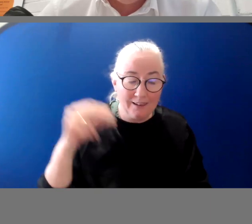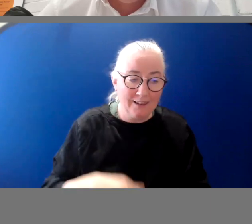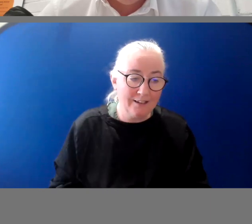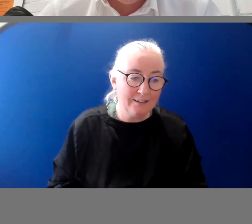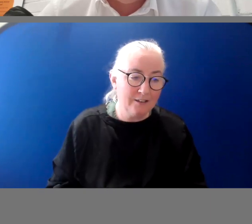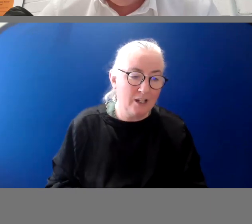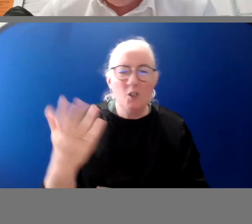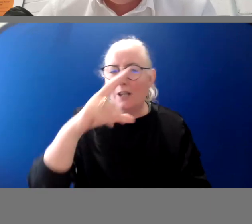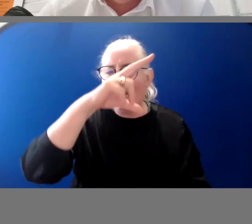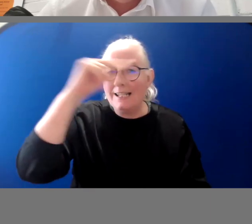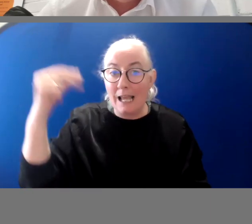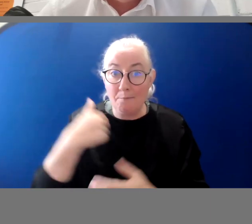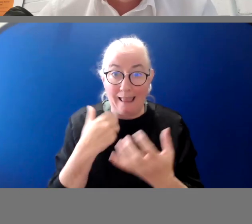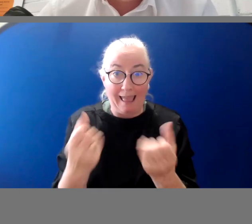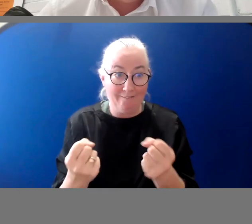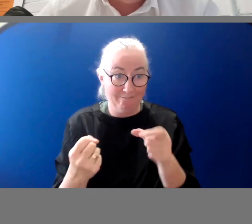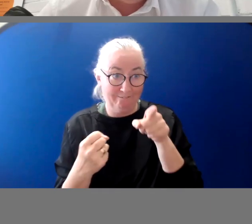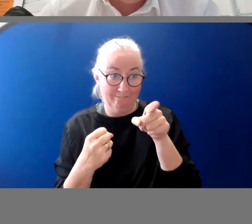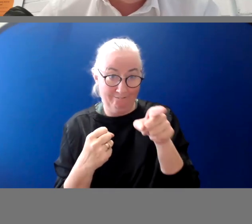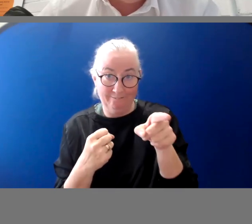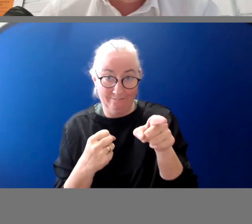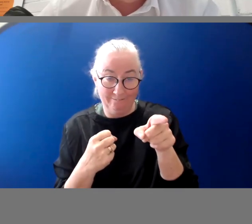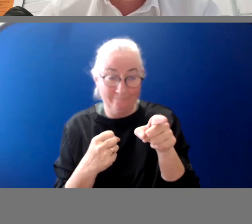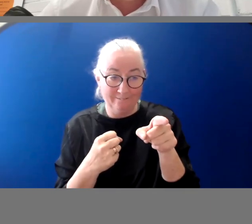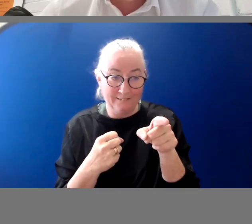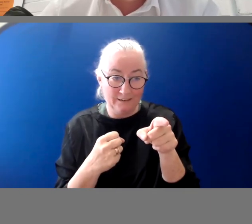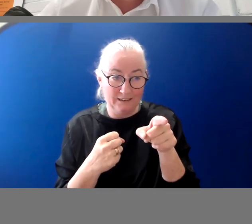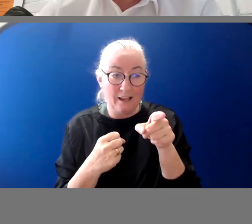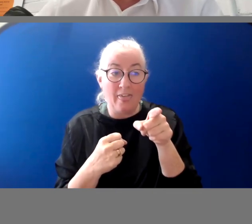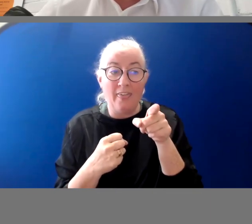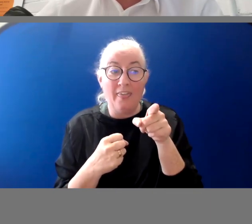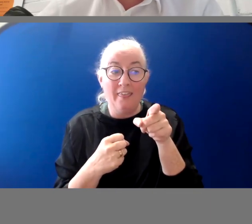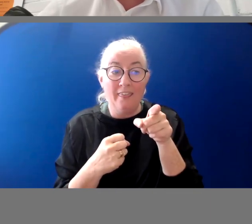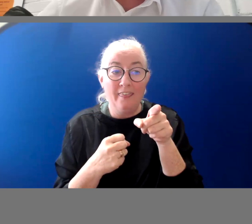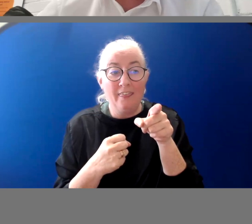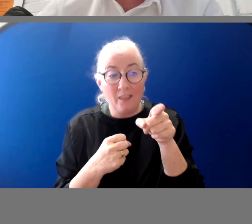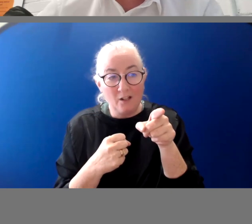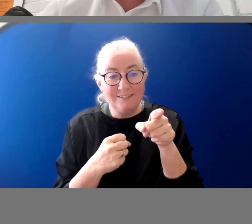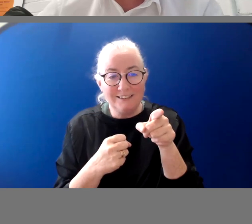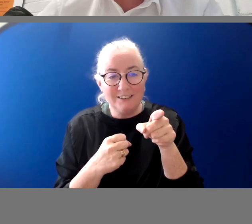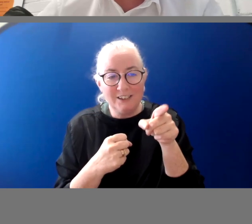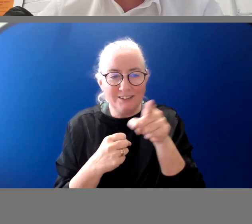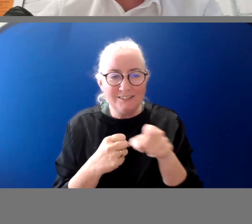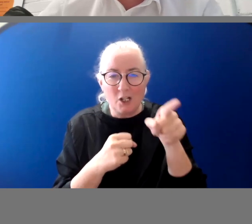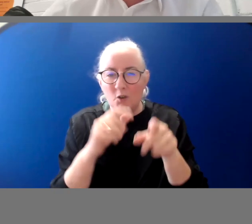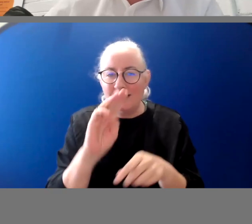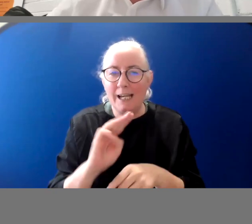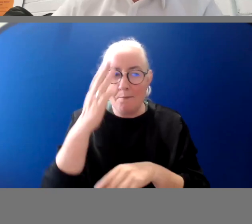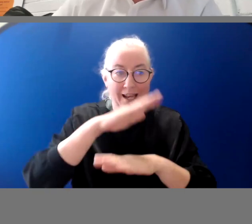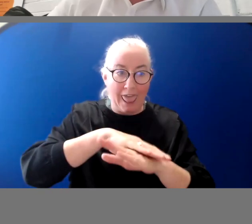examples that we have here again you know this one numbers this image here on the left hand side may